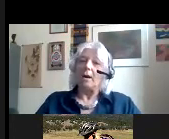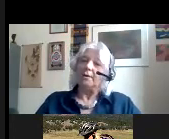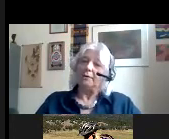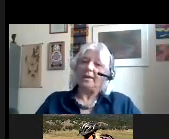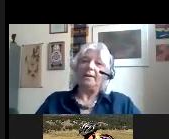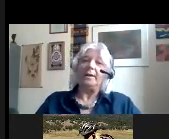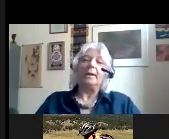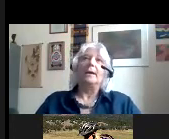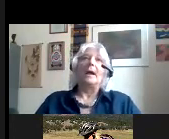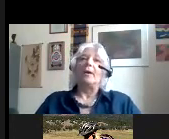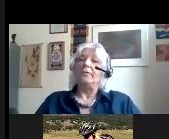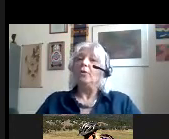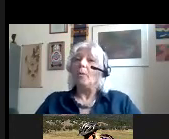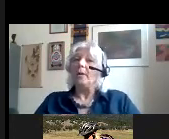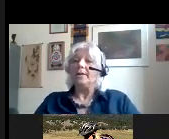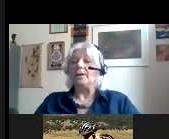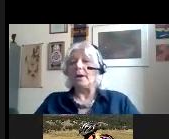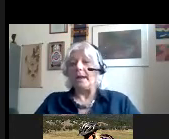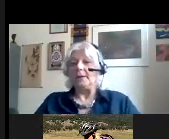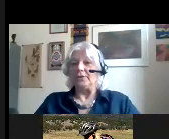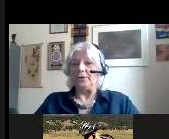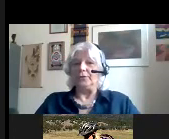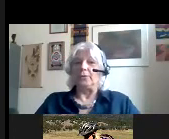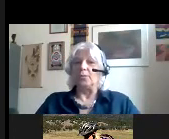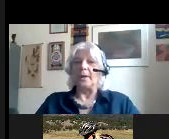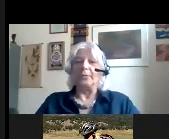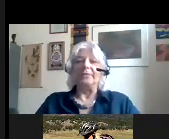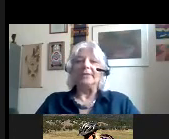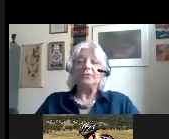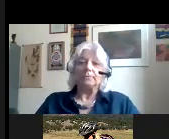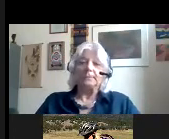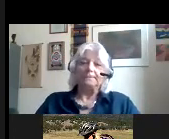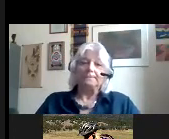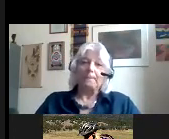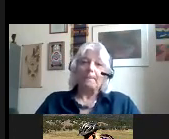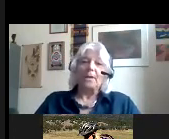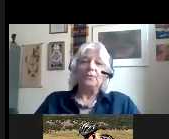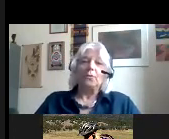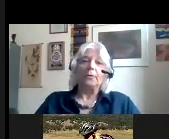understanding, our viewpoint, and our attitude towards white privilege, towards